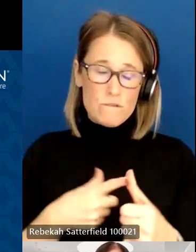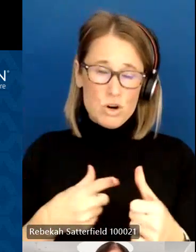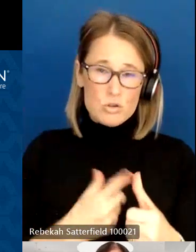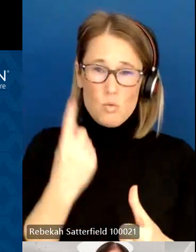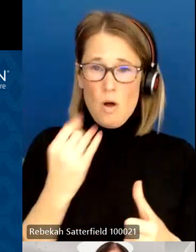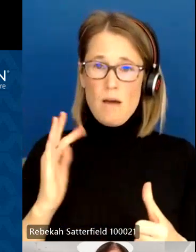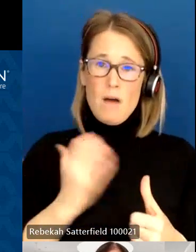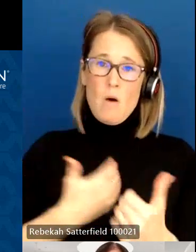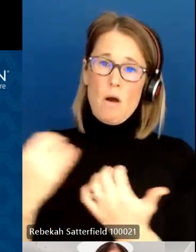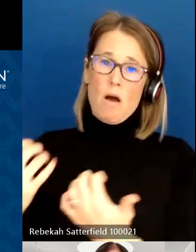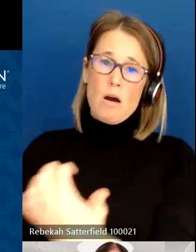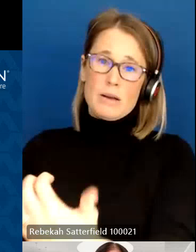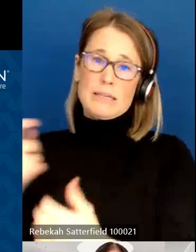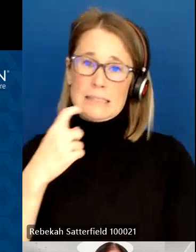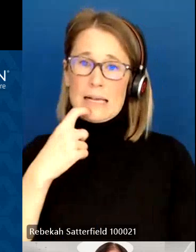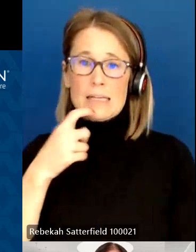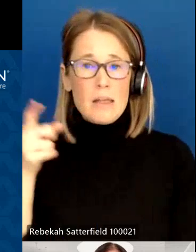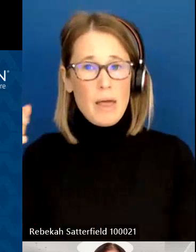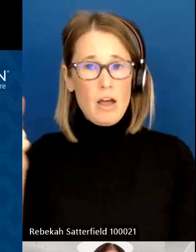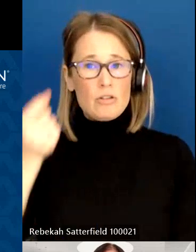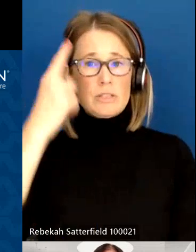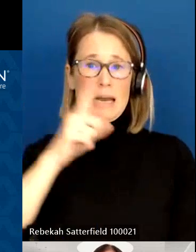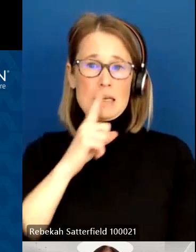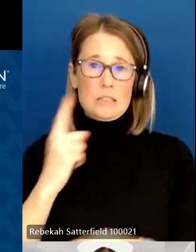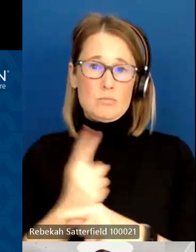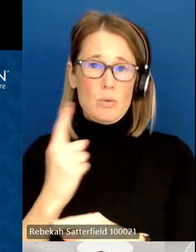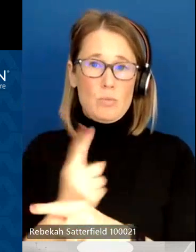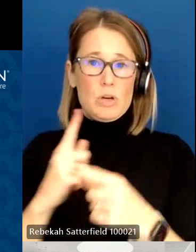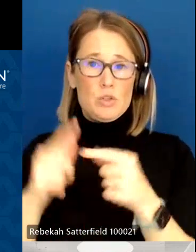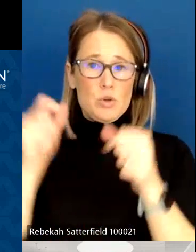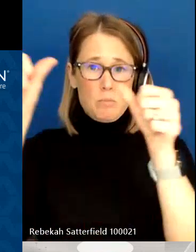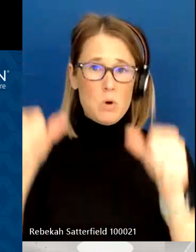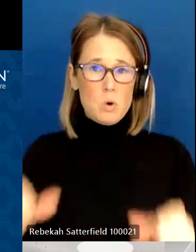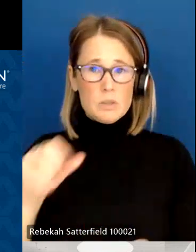States it's it's their understanding that it is appropriate to post the non-discrimination notice